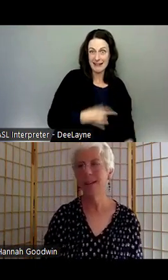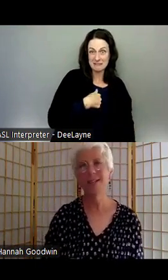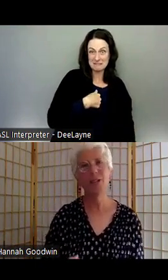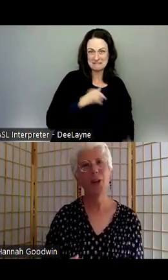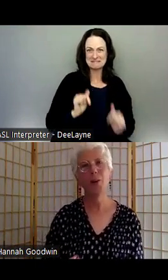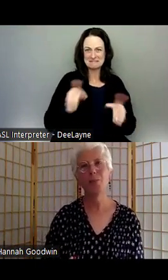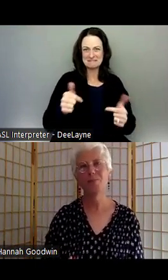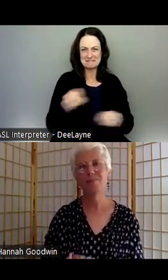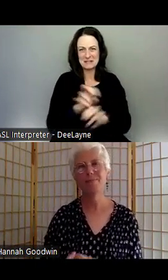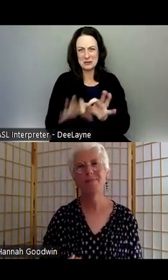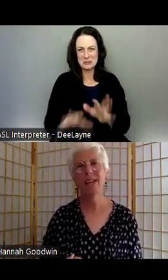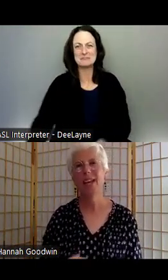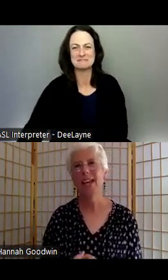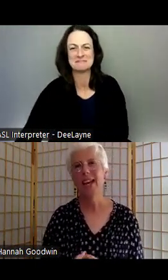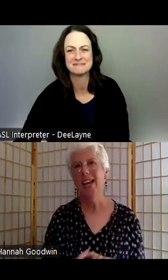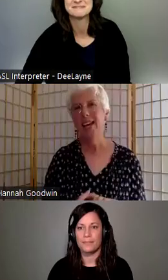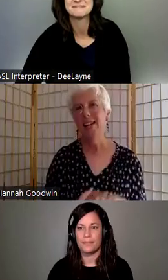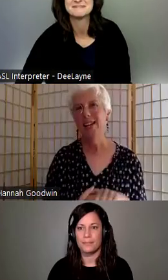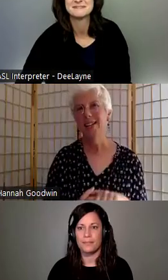because sometimes that is almost seen